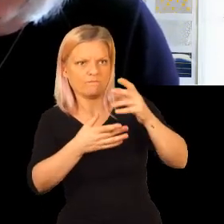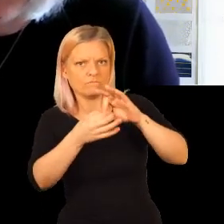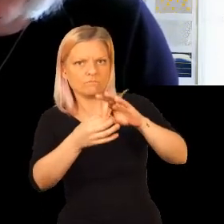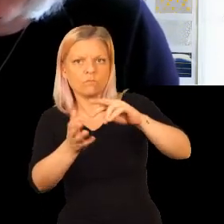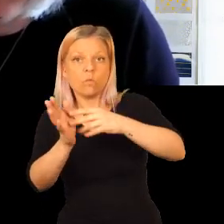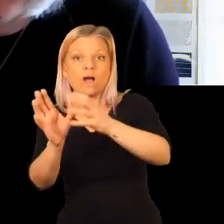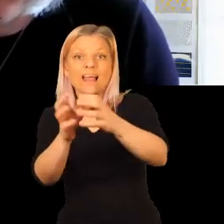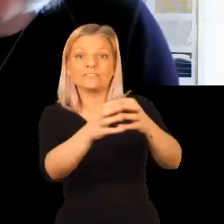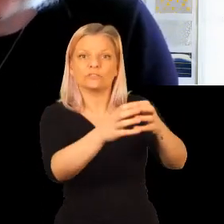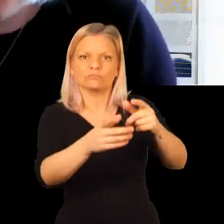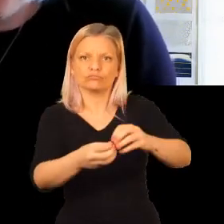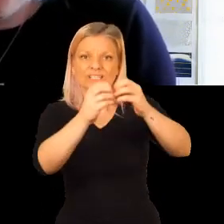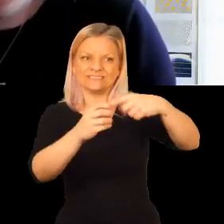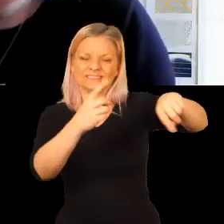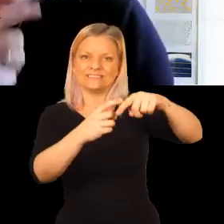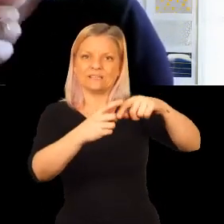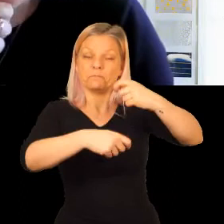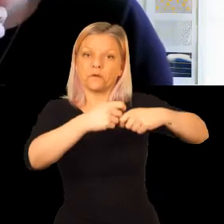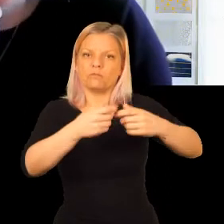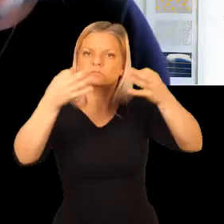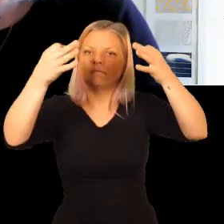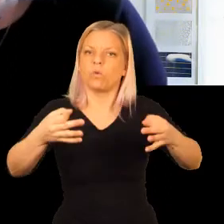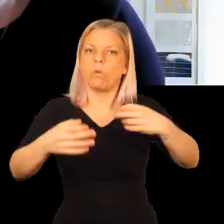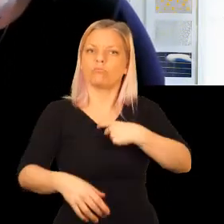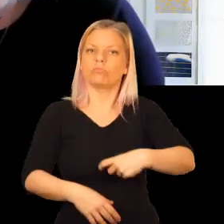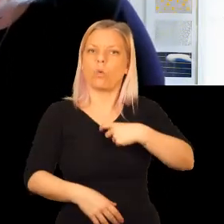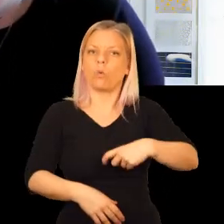or i wanted to check out with you a new experience what are some of the things that have helped you